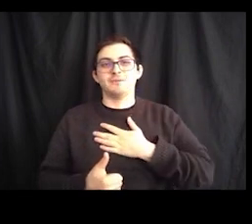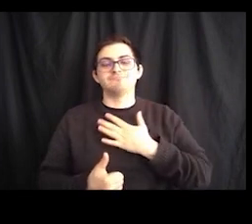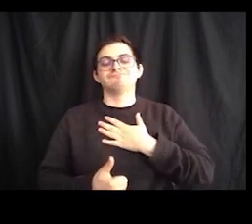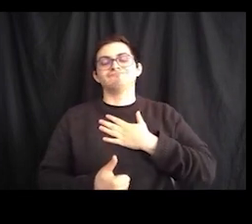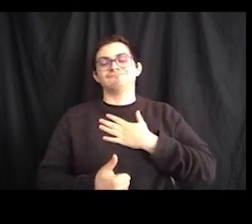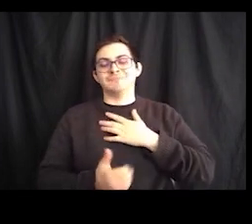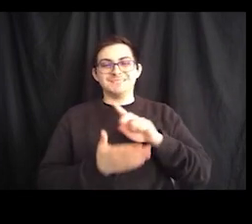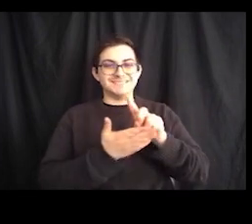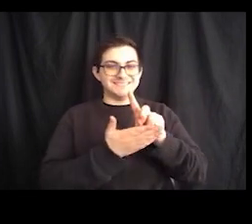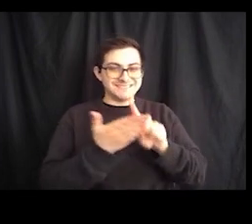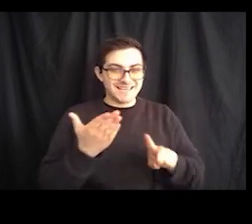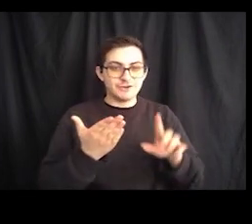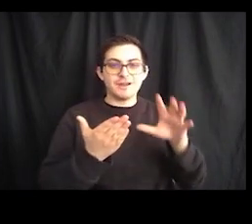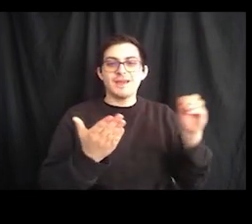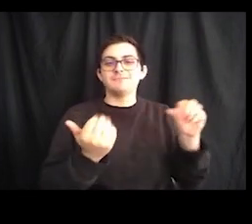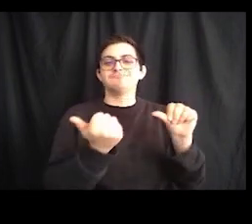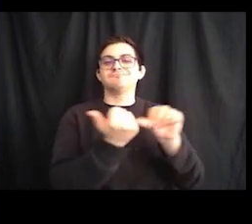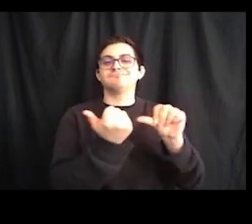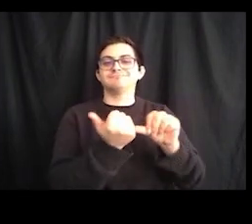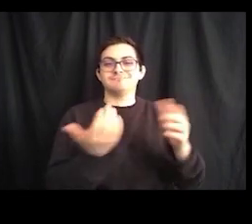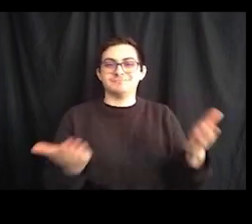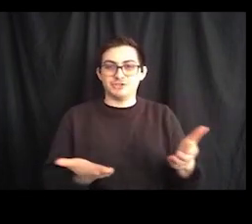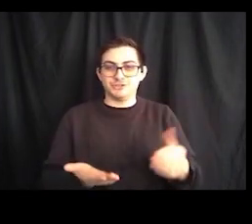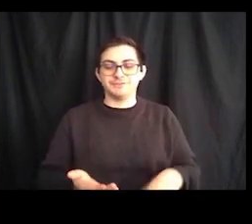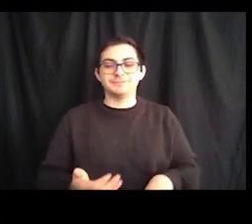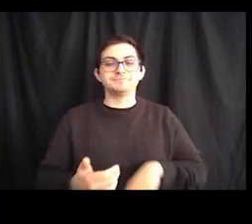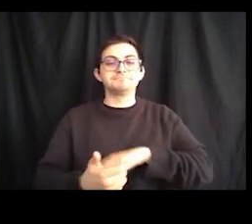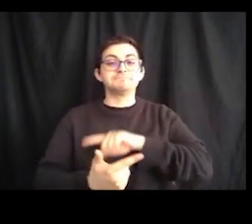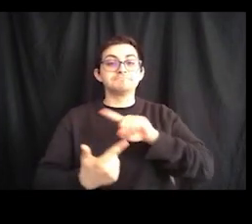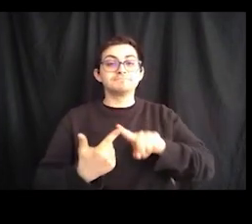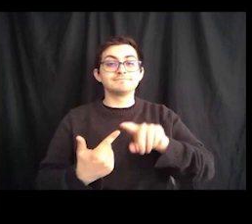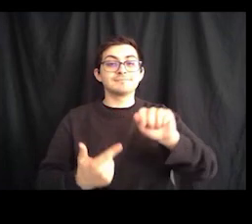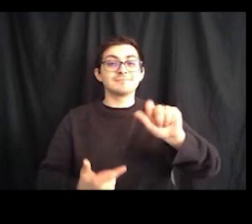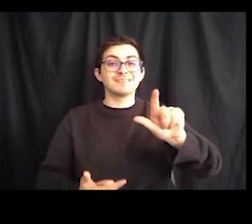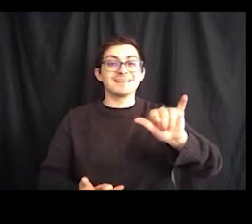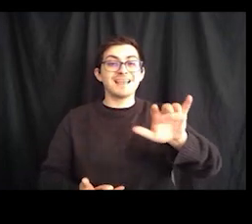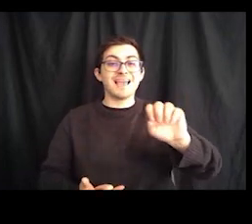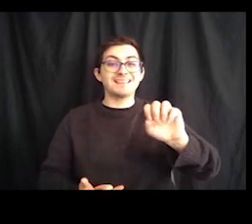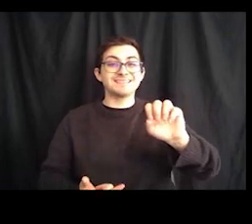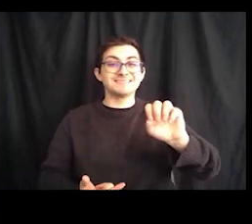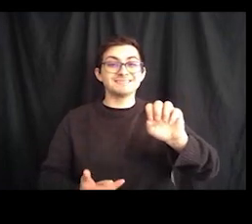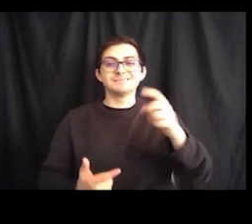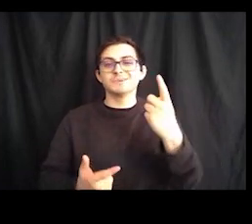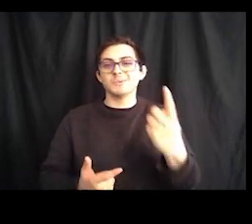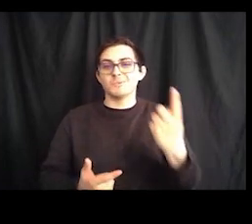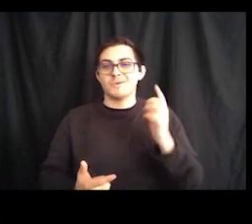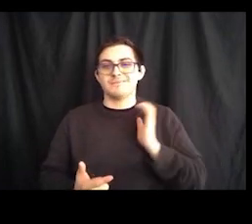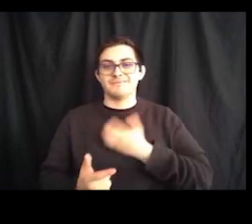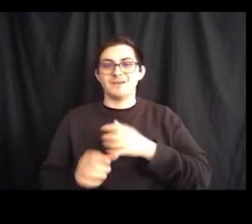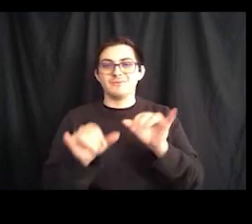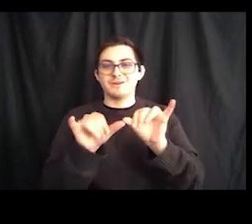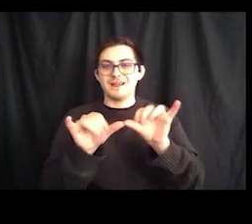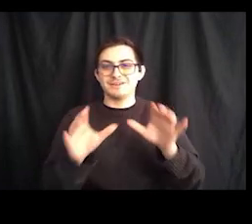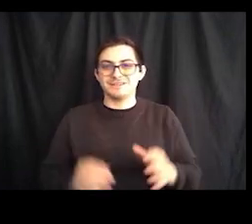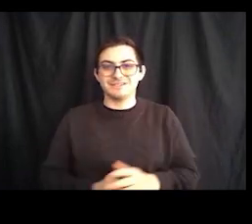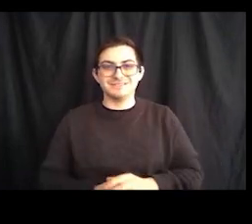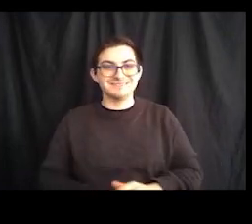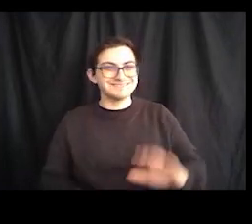And Alice, who is one of the engineers who worked on FigJam. Good morning you two. Hi Yuhki how are you. Good.